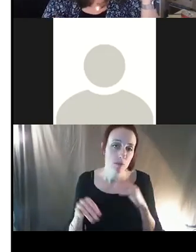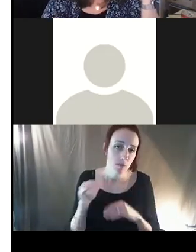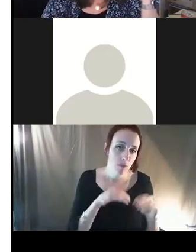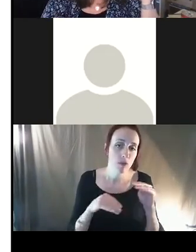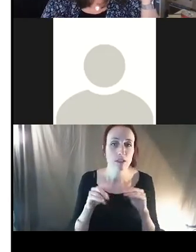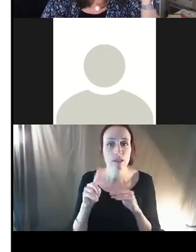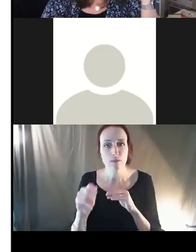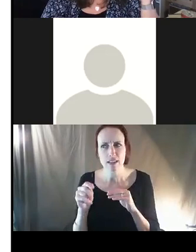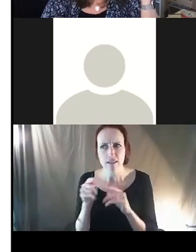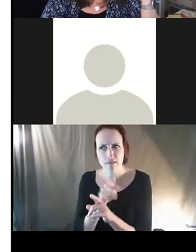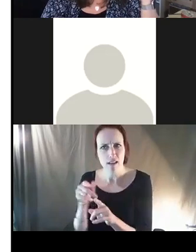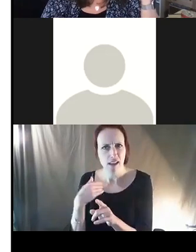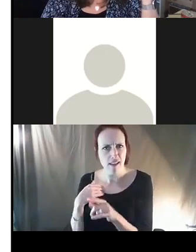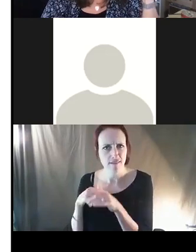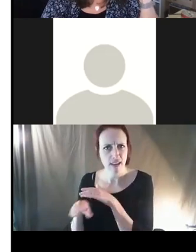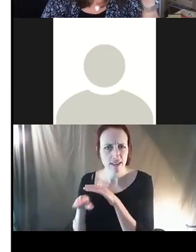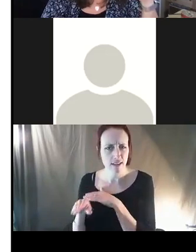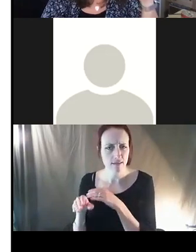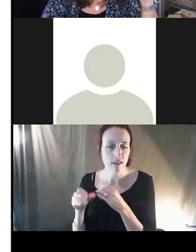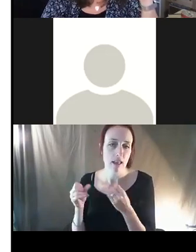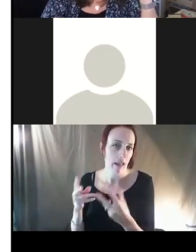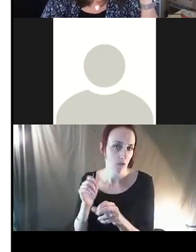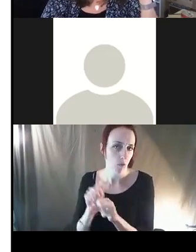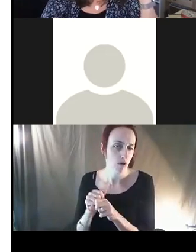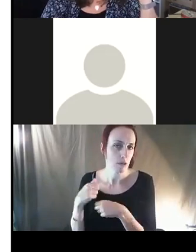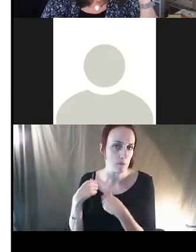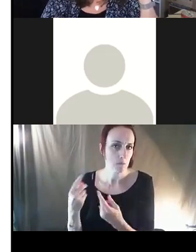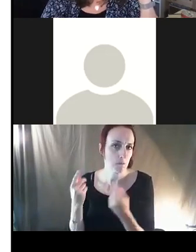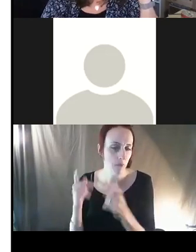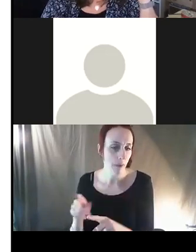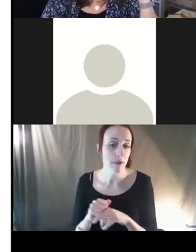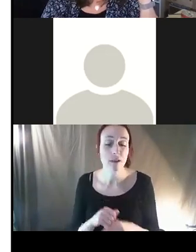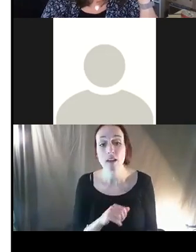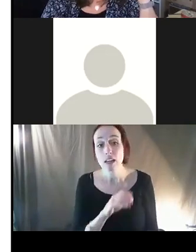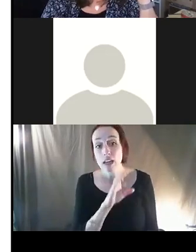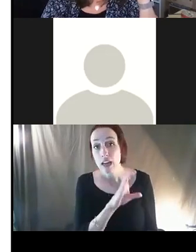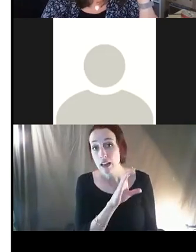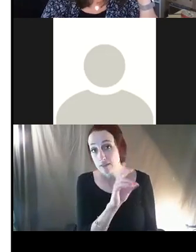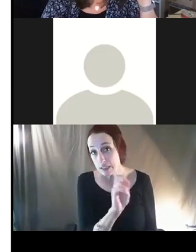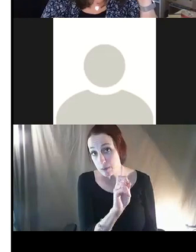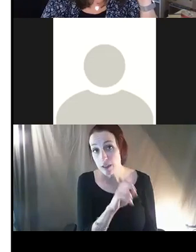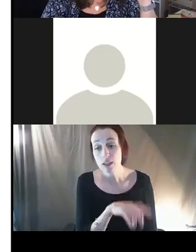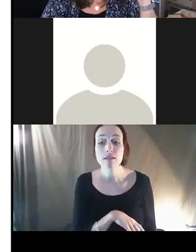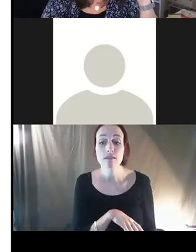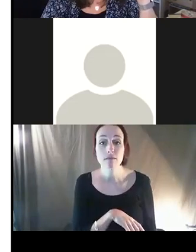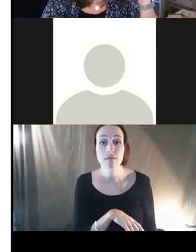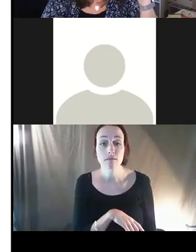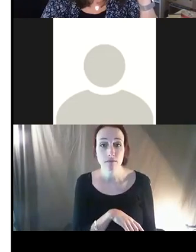Cognitive has been there all along, and yet the